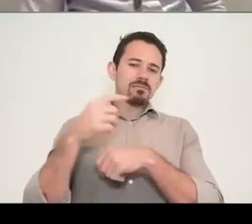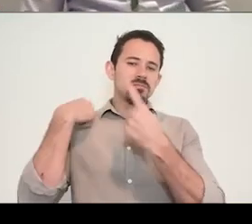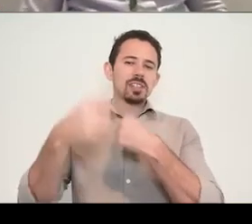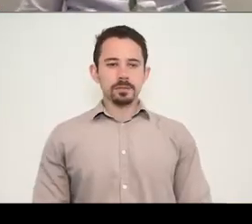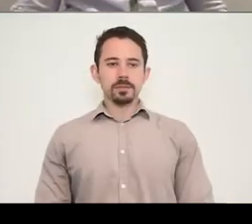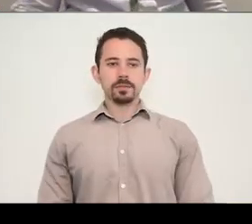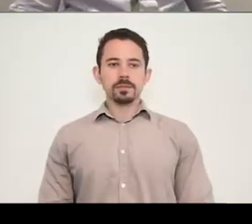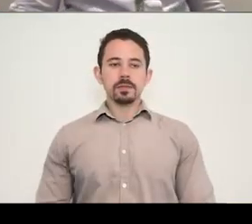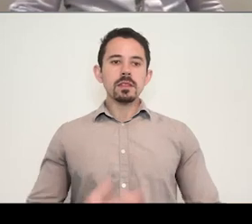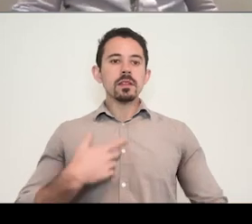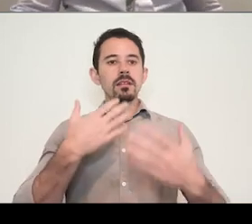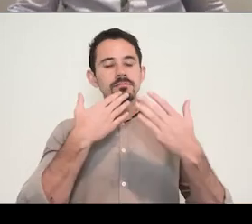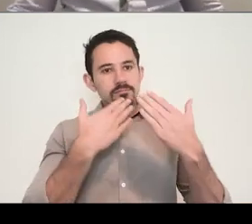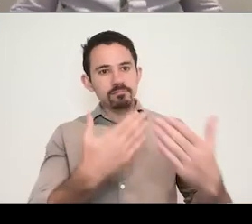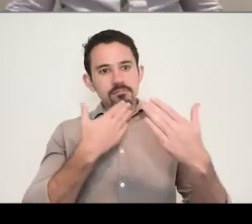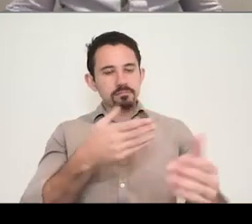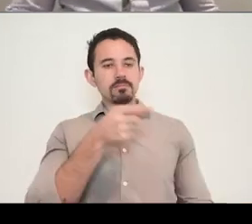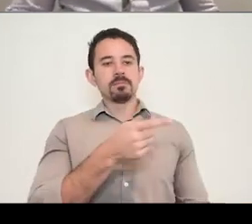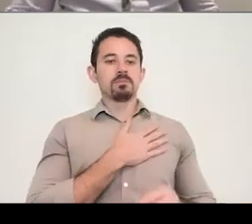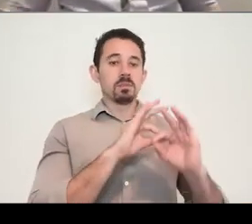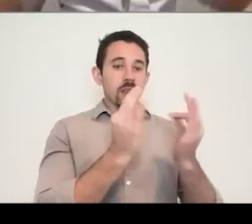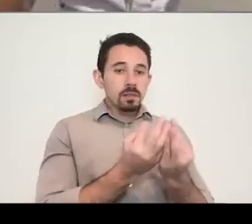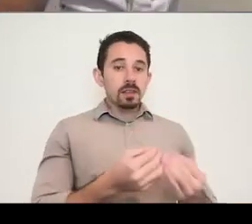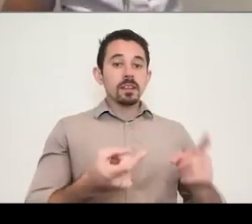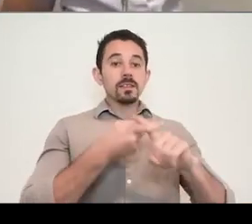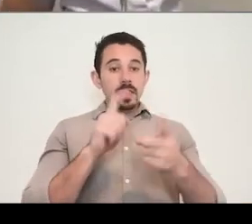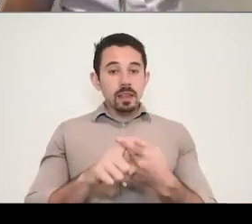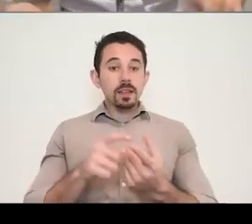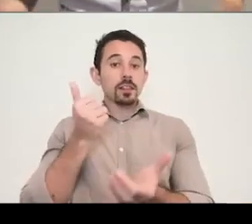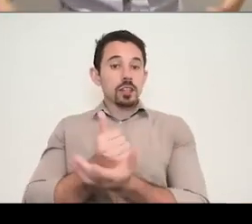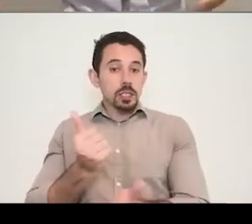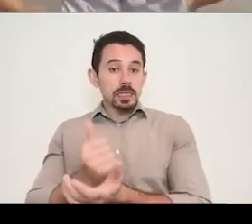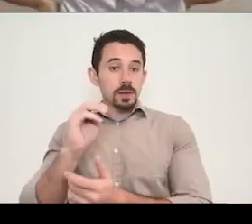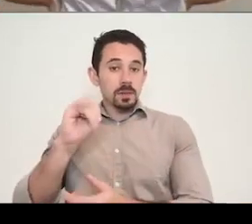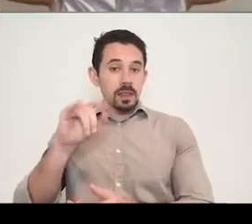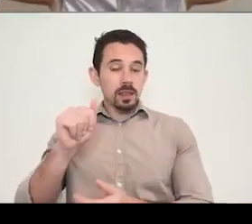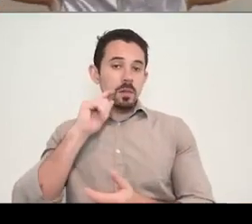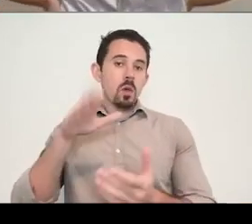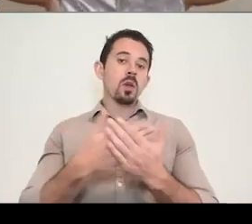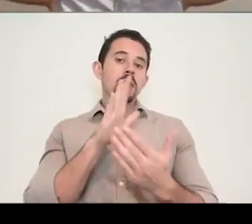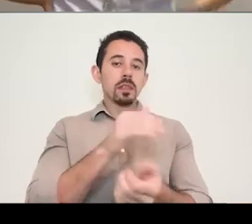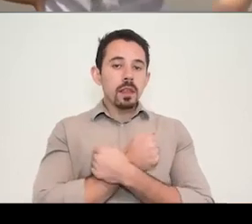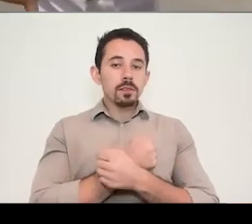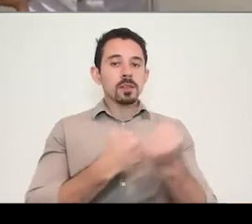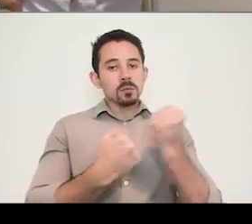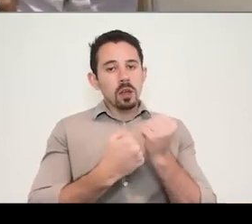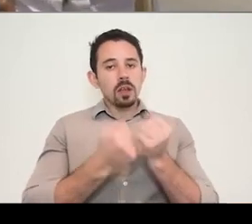support encouragement these past eight years. I also would really like to thank my cousin,